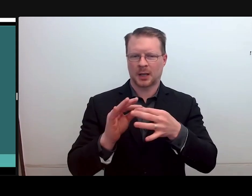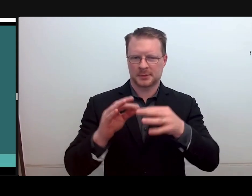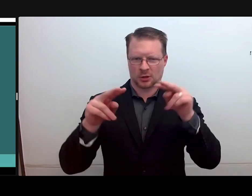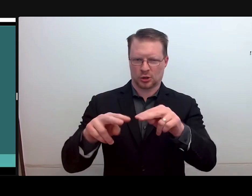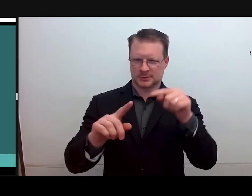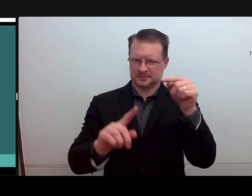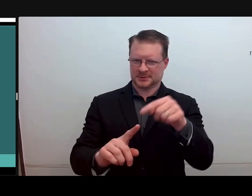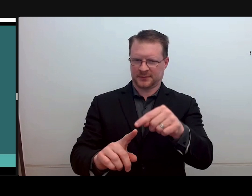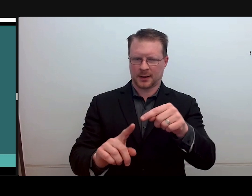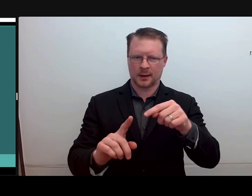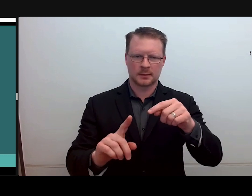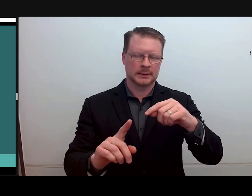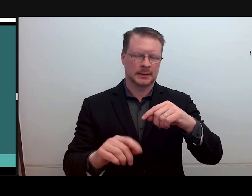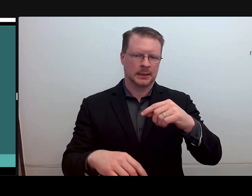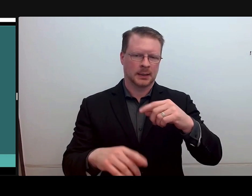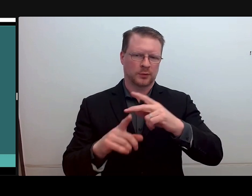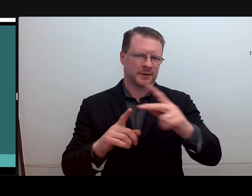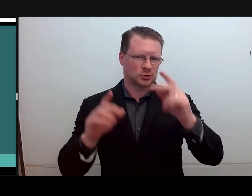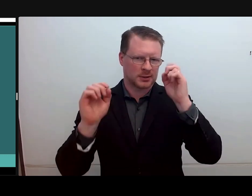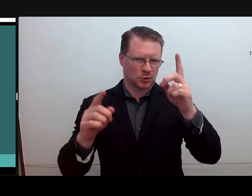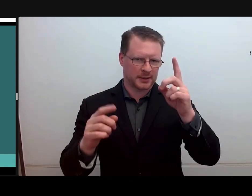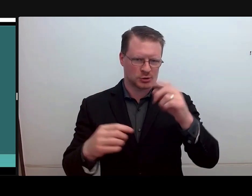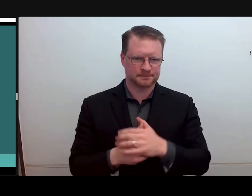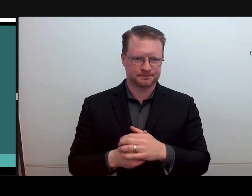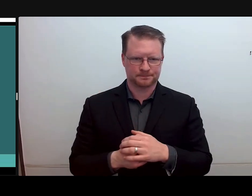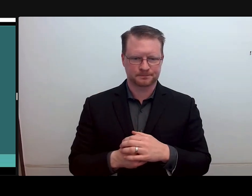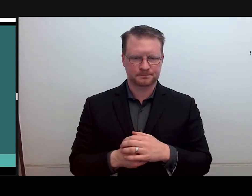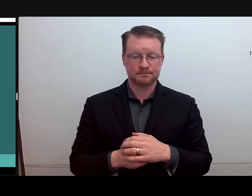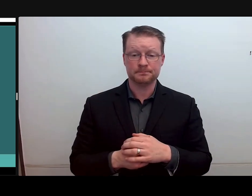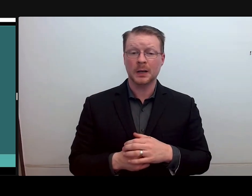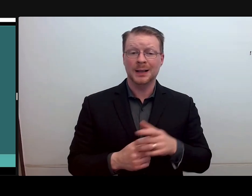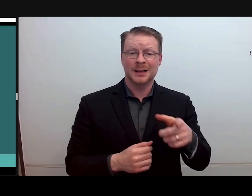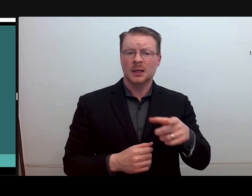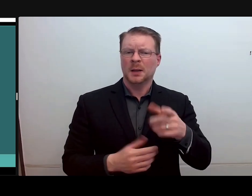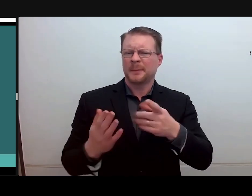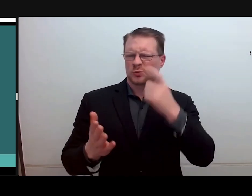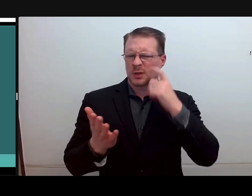We're going to focus our next comments on professional education.